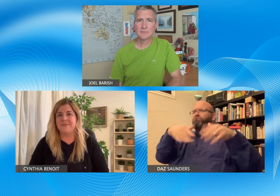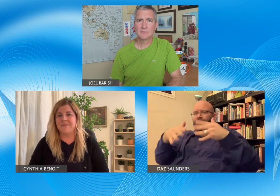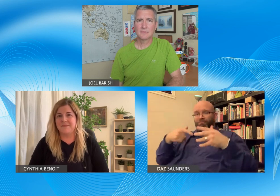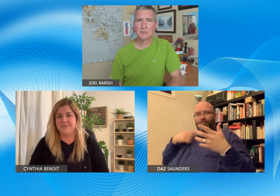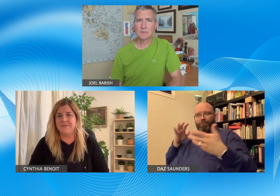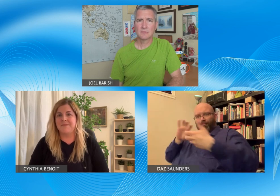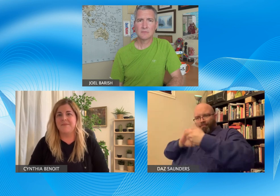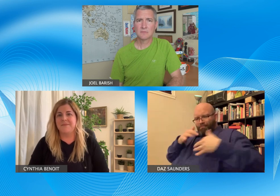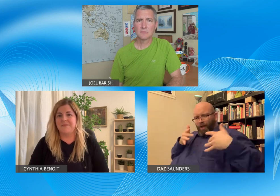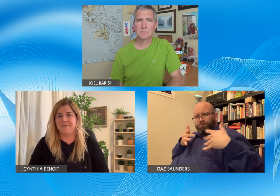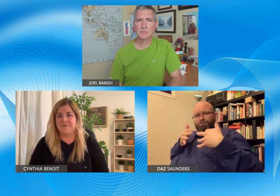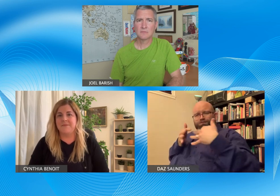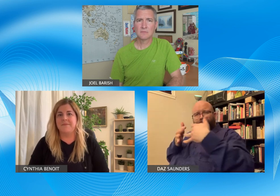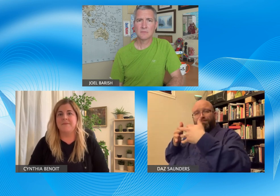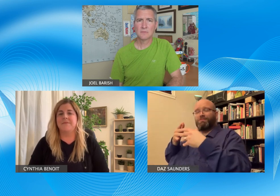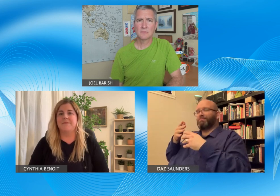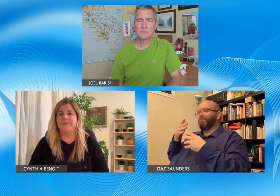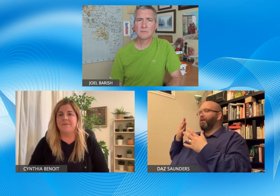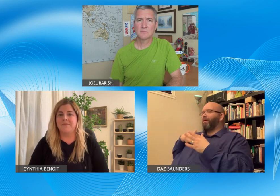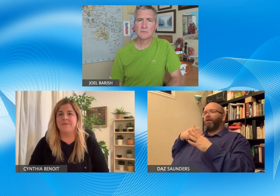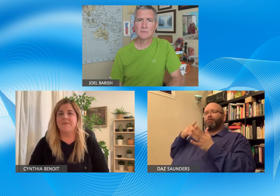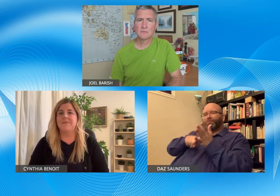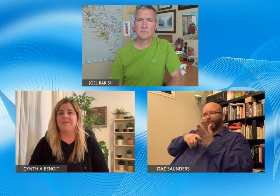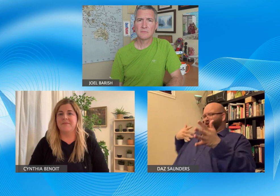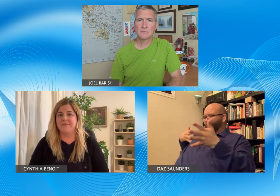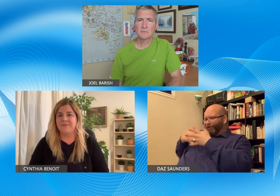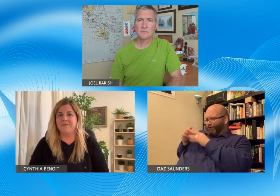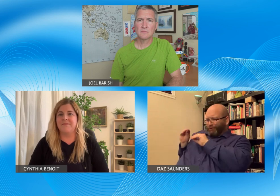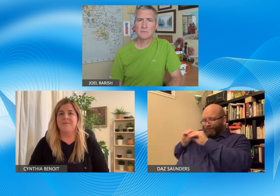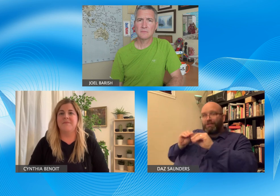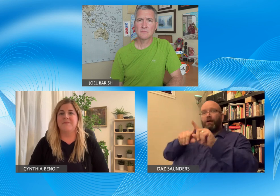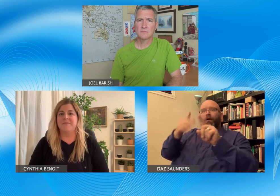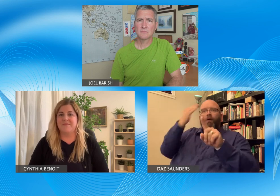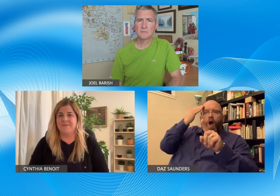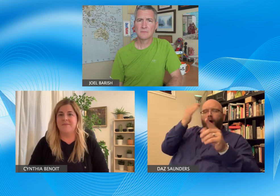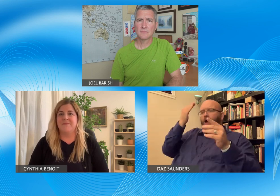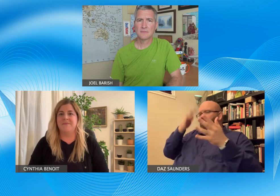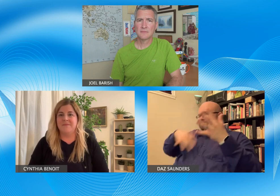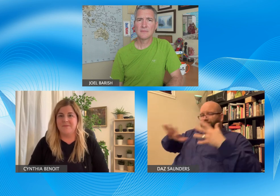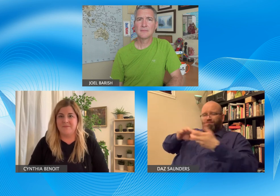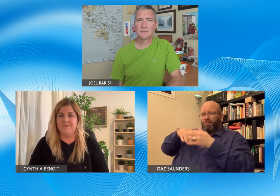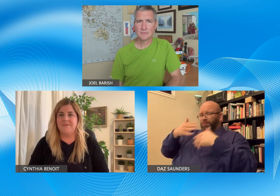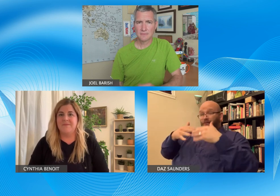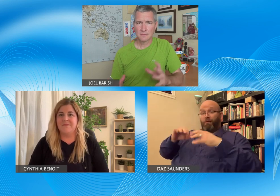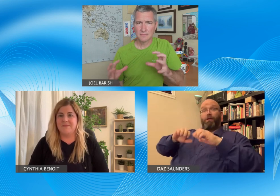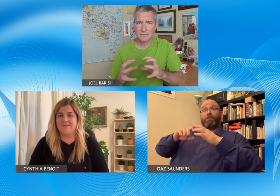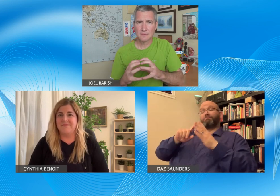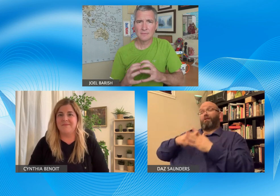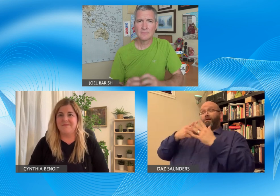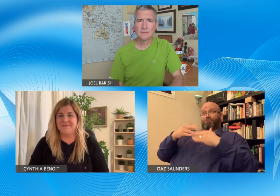things started to take off. With the exchange of our knowledge and competencies,